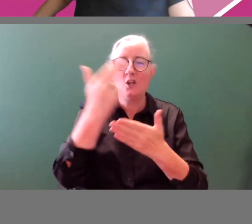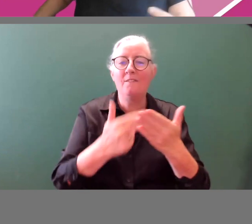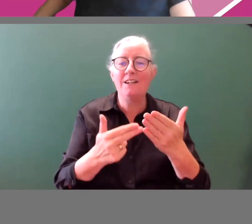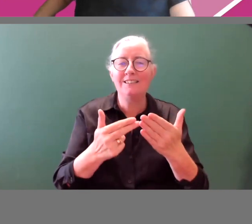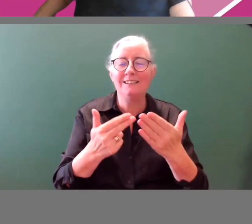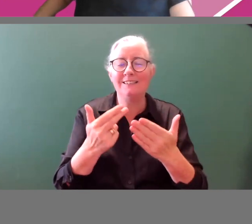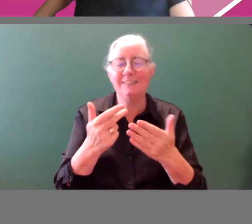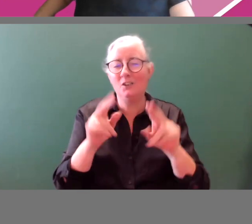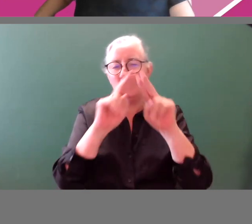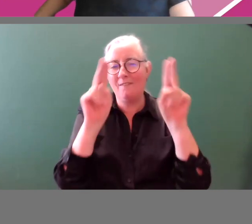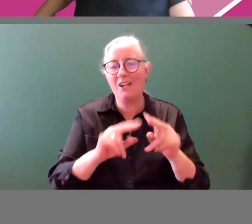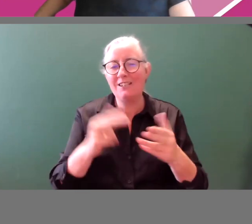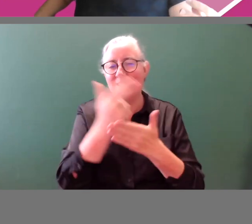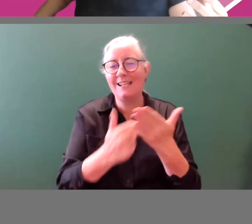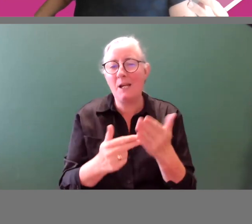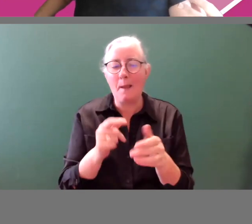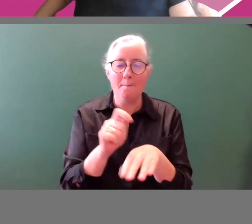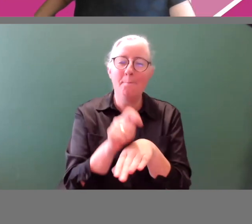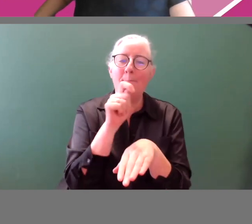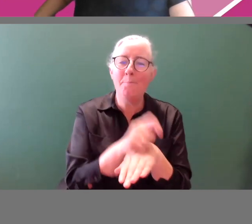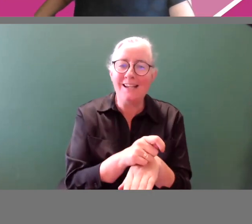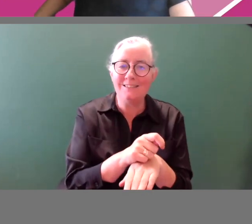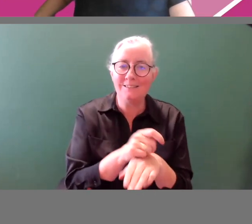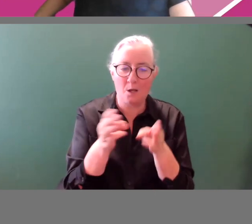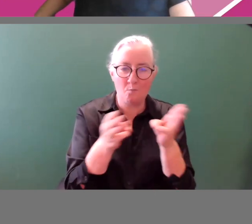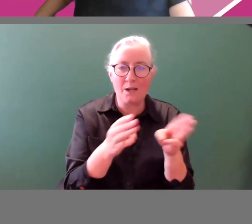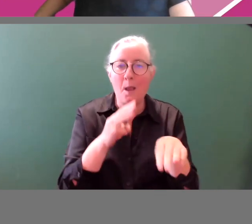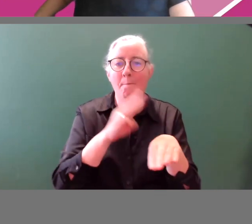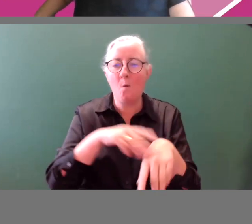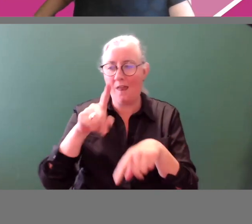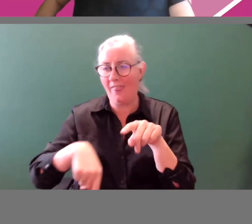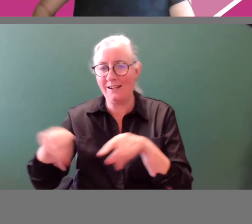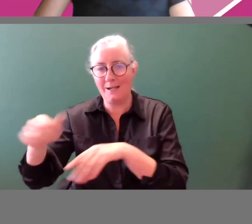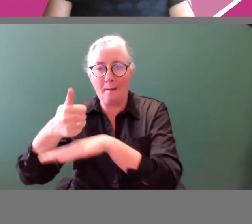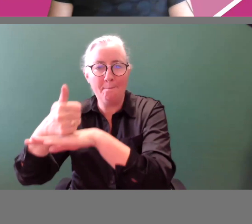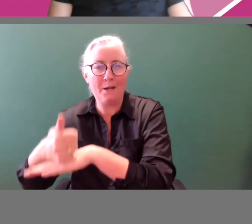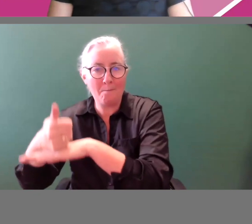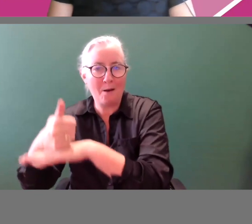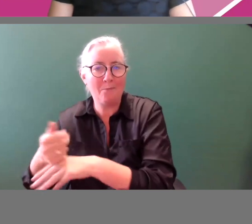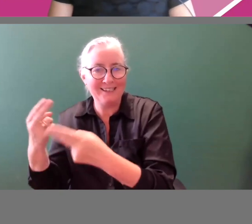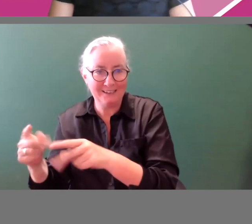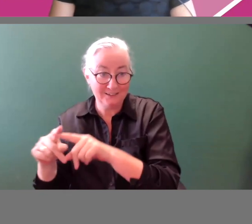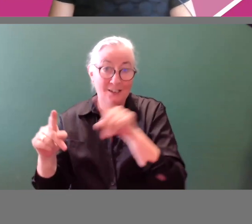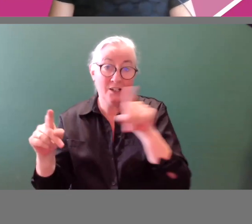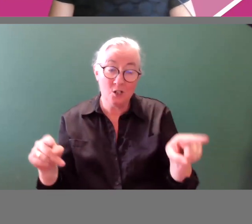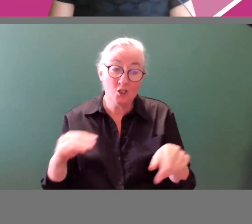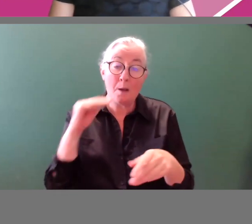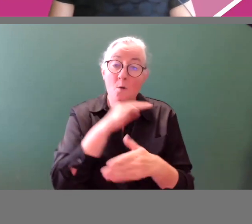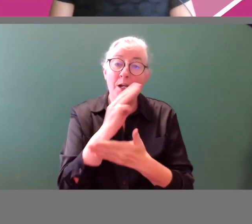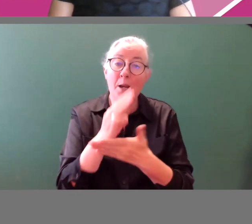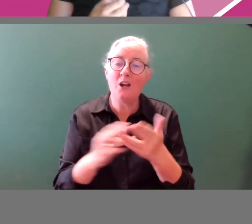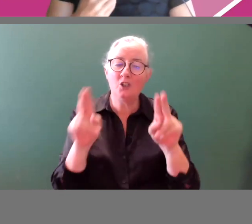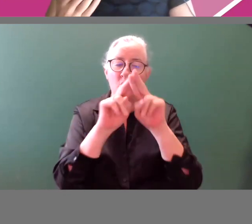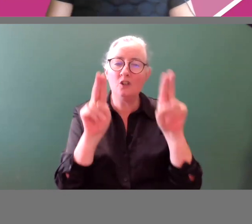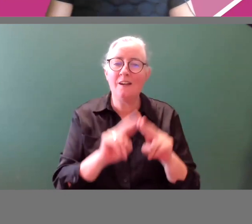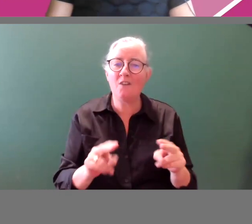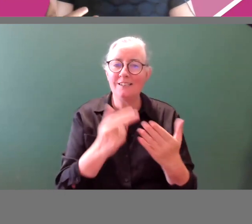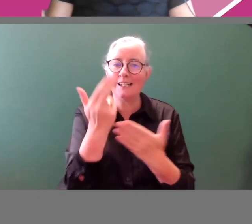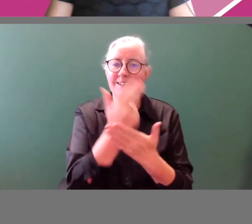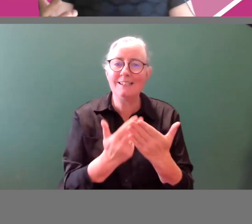recognising the minimum requirement but going beyond it, so a key part is not to treat Part M